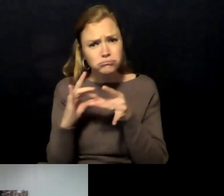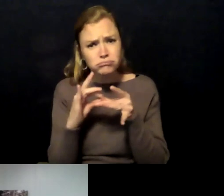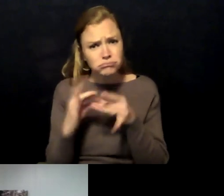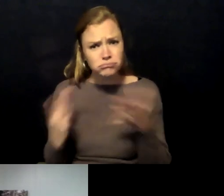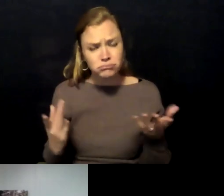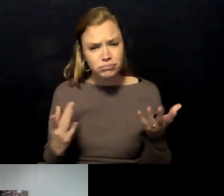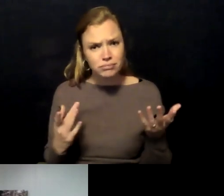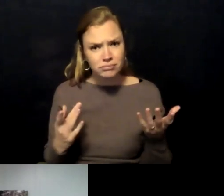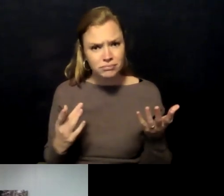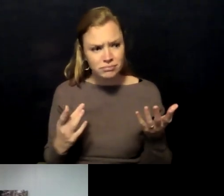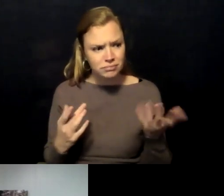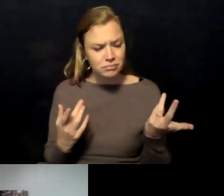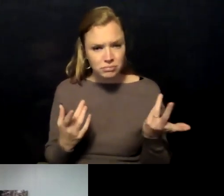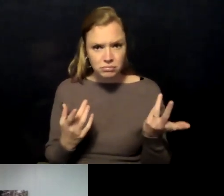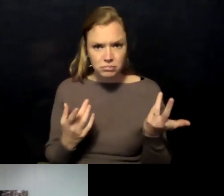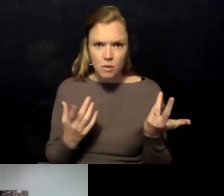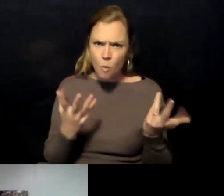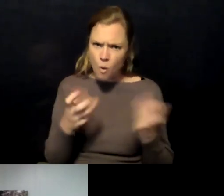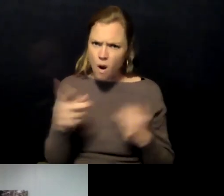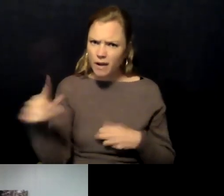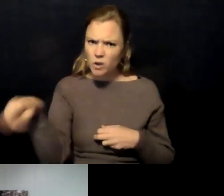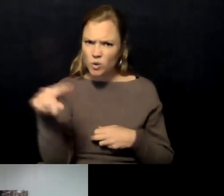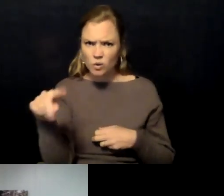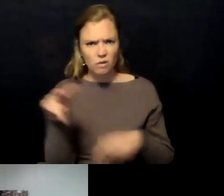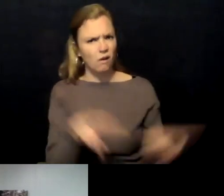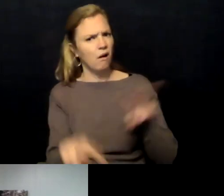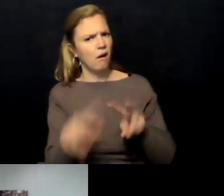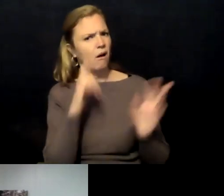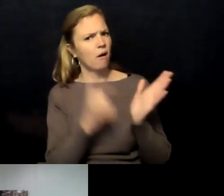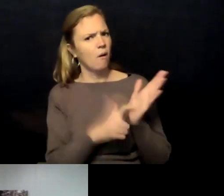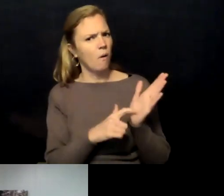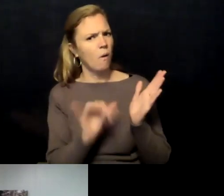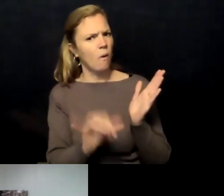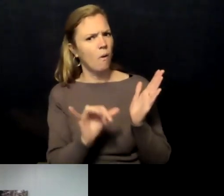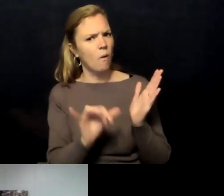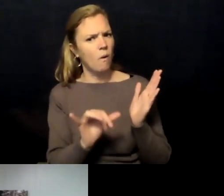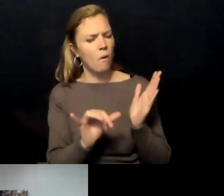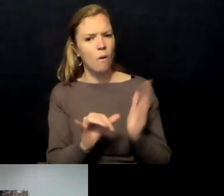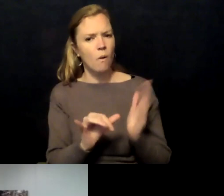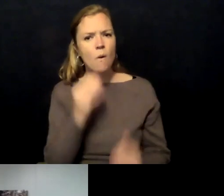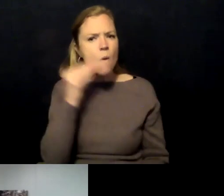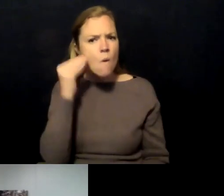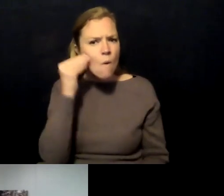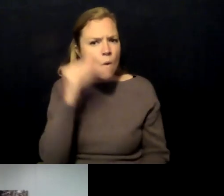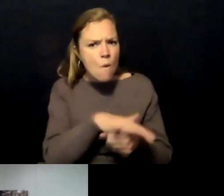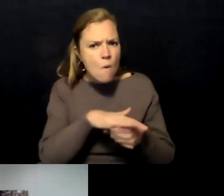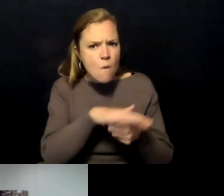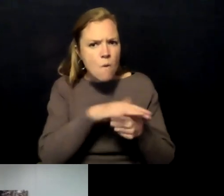to see and understand that the habitat is so important for these animals.